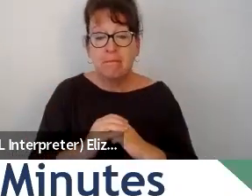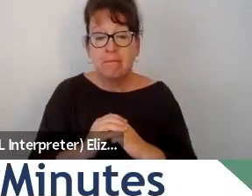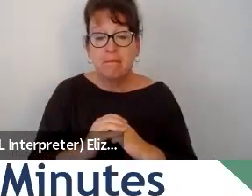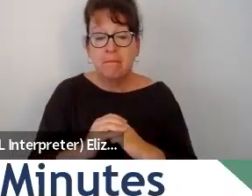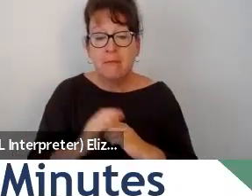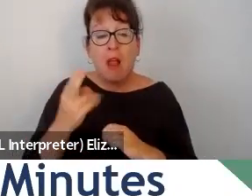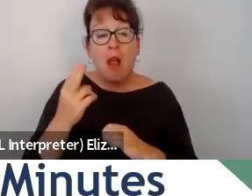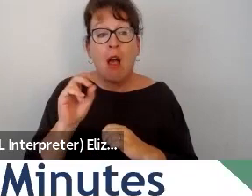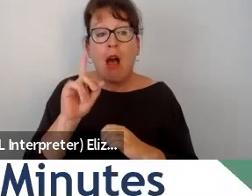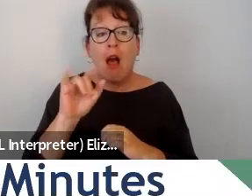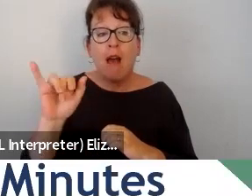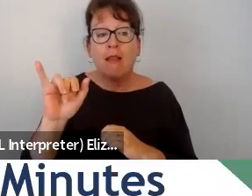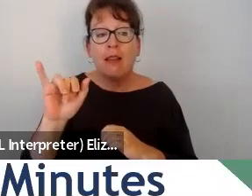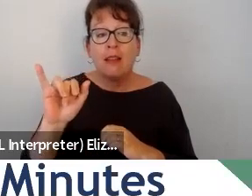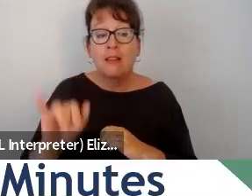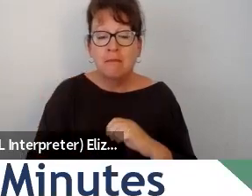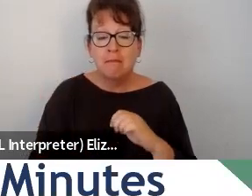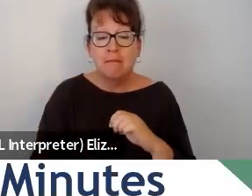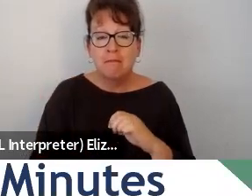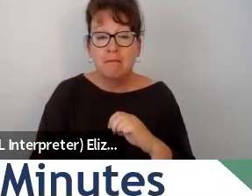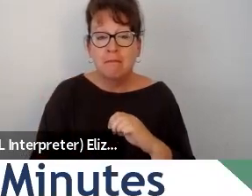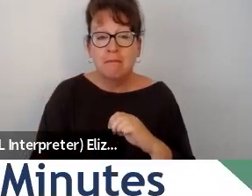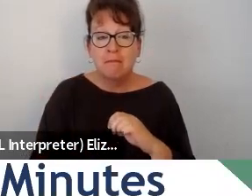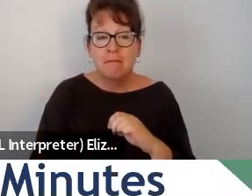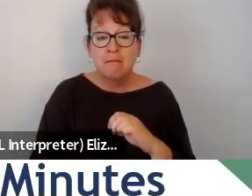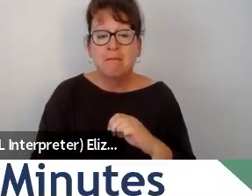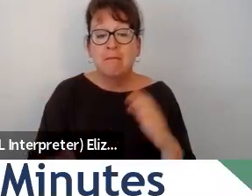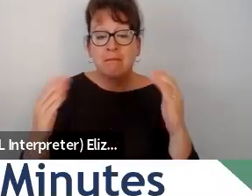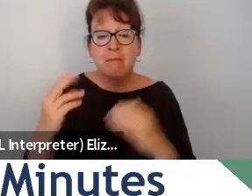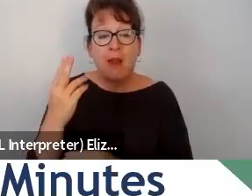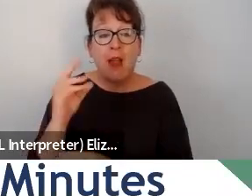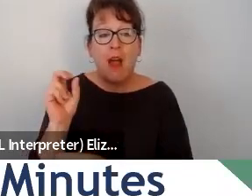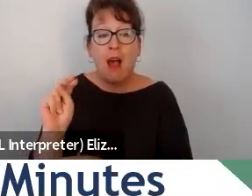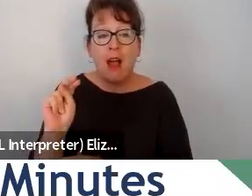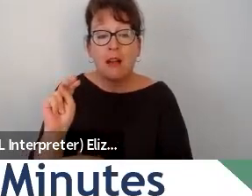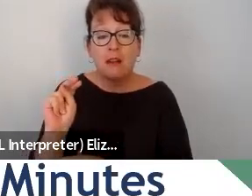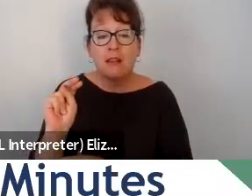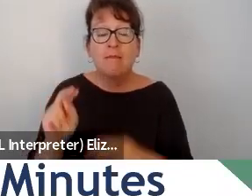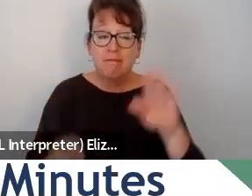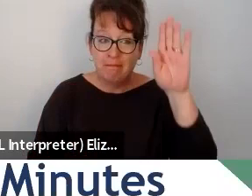did our first round of greenhouse gas standards for light-duty vehicles in 2021. And then in 2022,